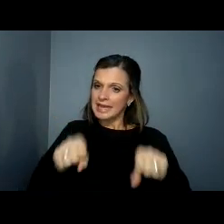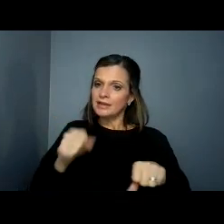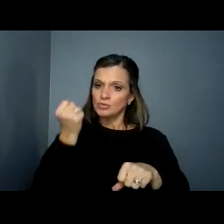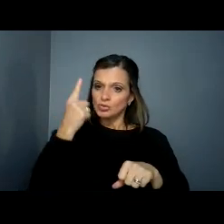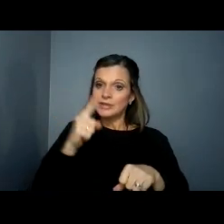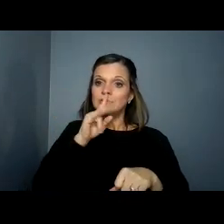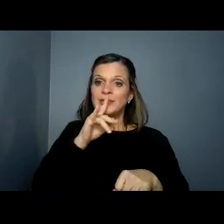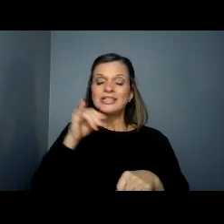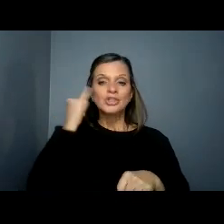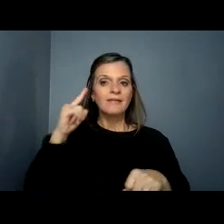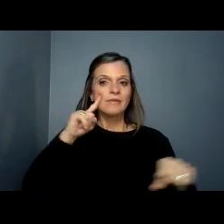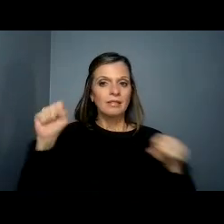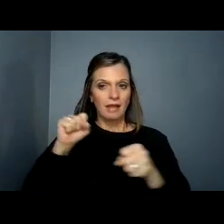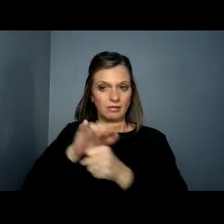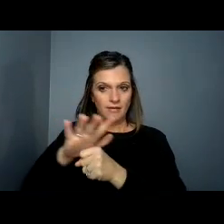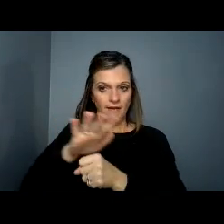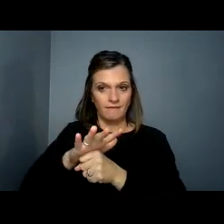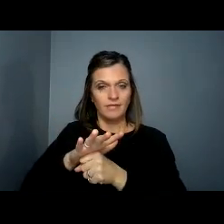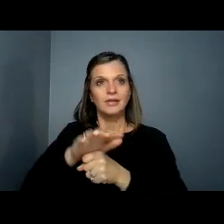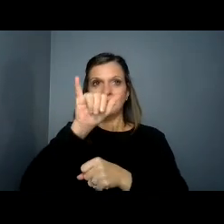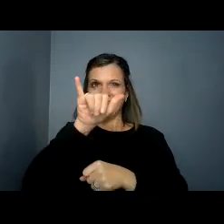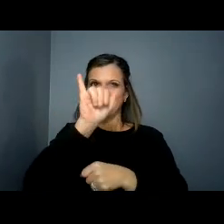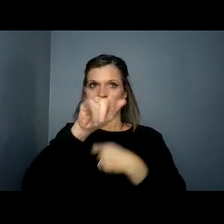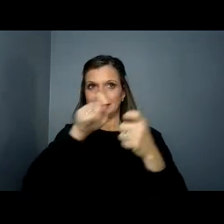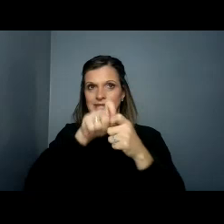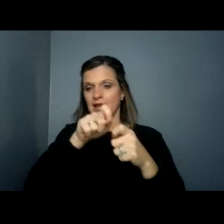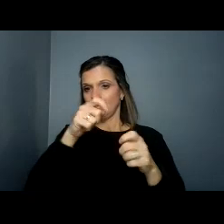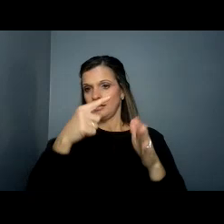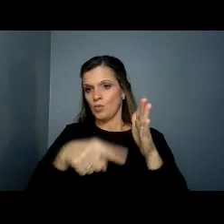And that's exactly what this shows. Look how much better the speech the scrims are,